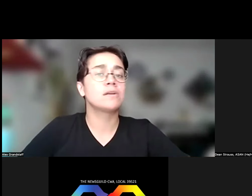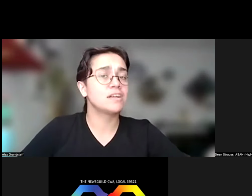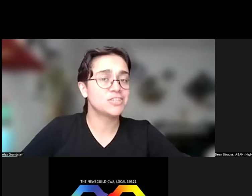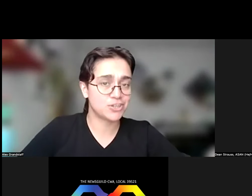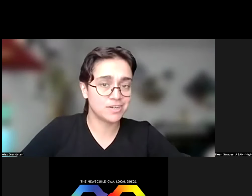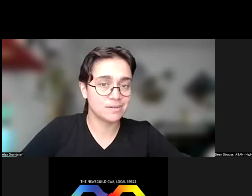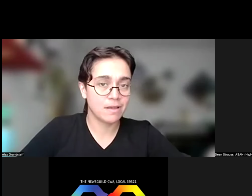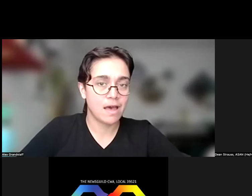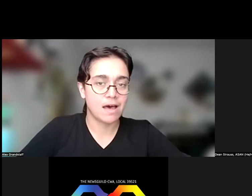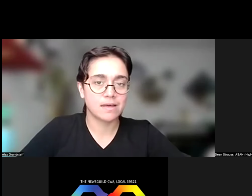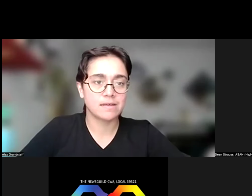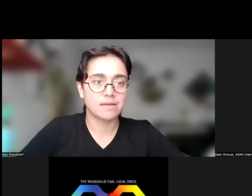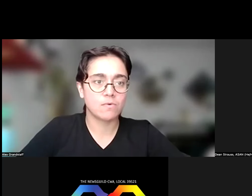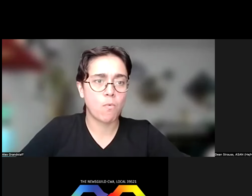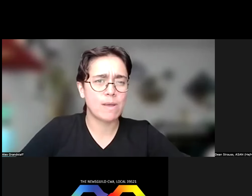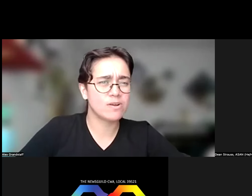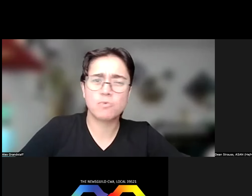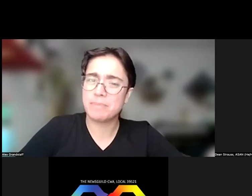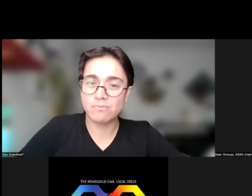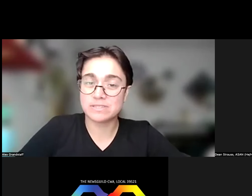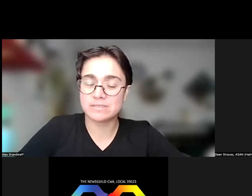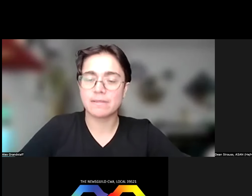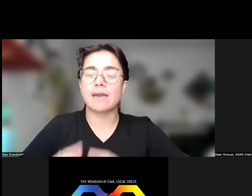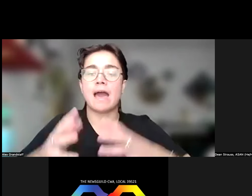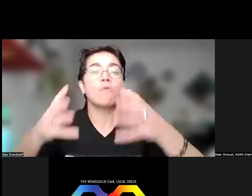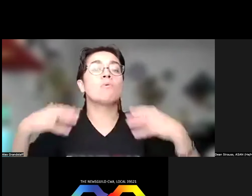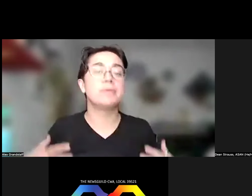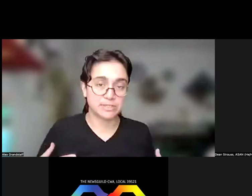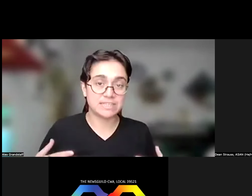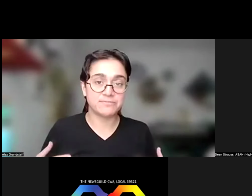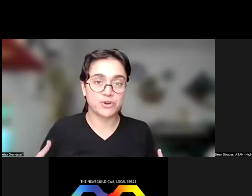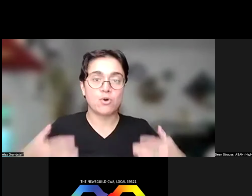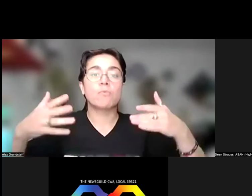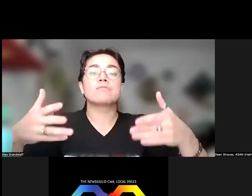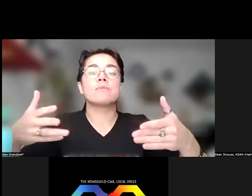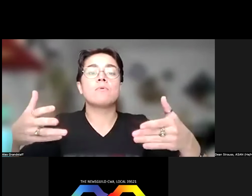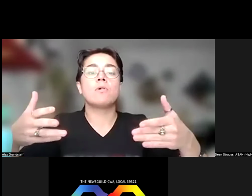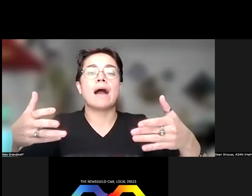When we talk about civil disobedience in a stance where we are not sure